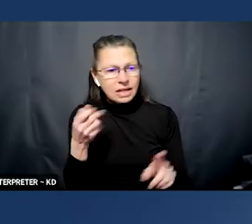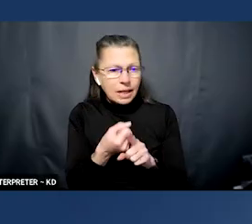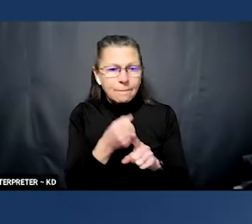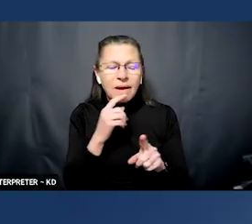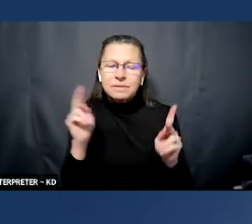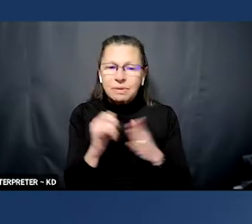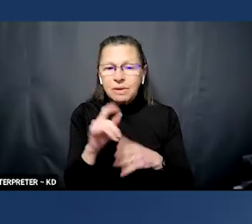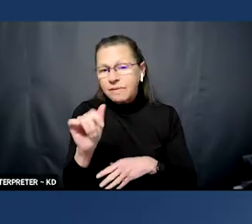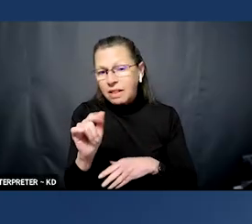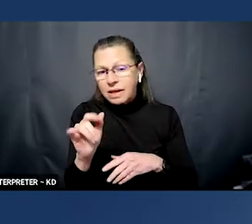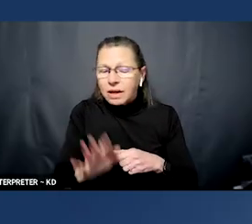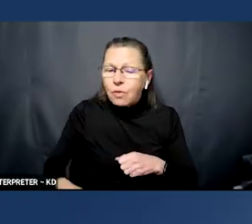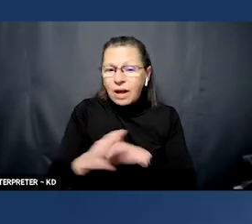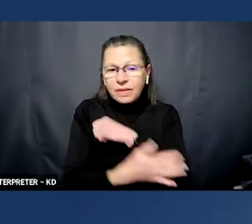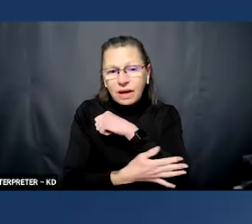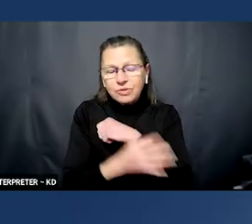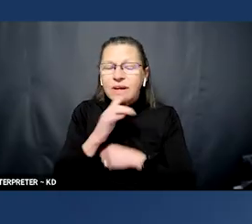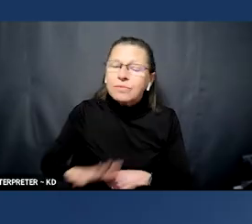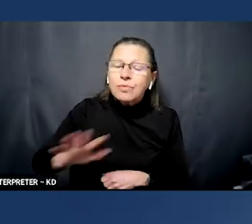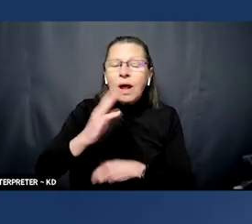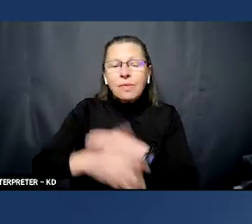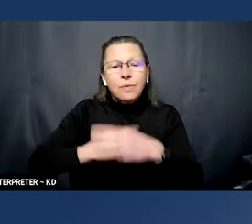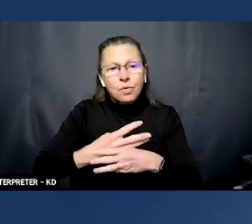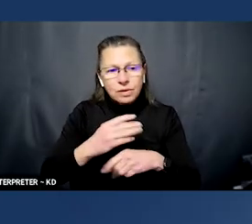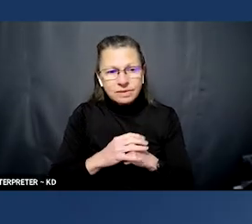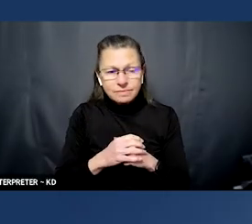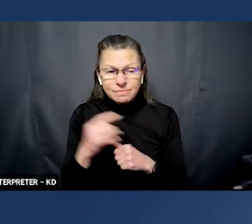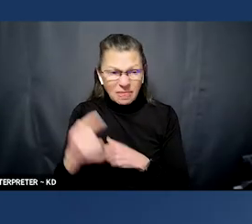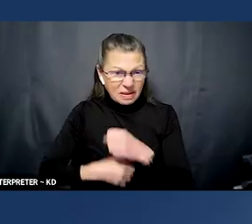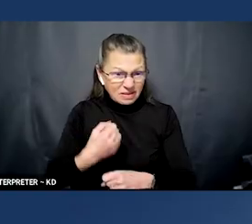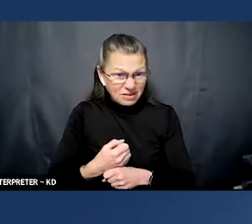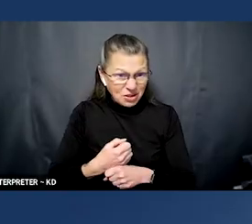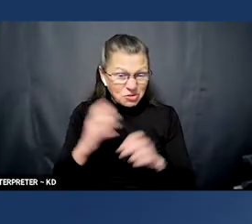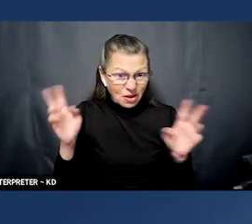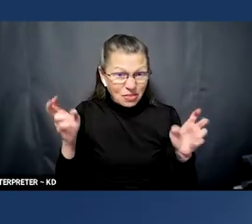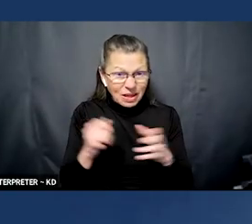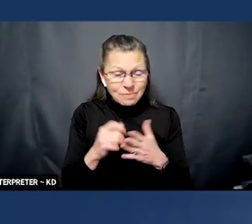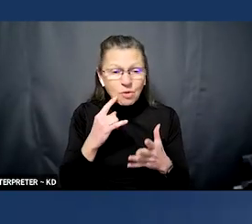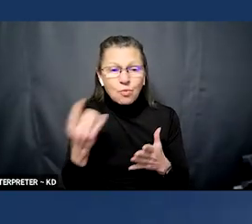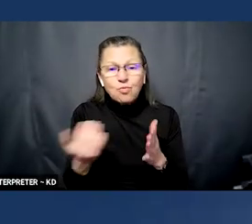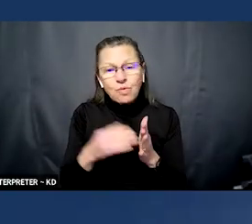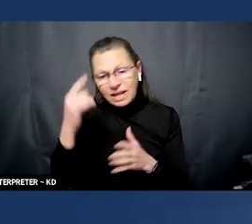country, and around the world. This year's theme of Rethink, Rebuild, and Rise was developed as